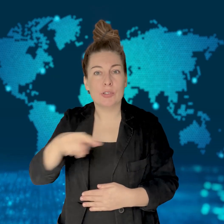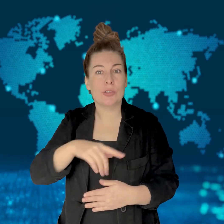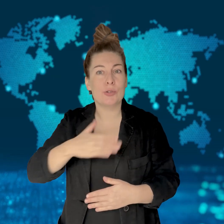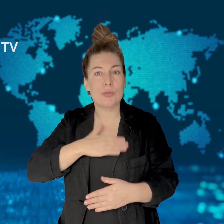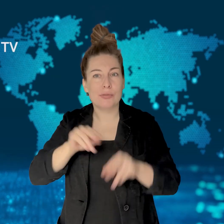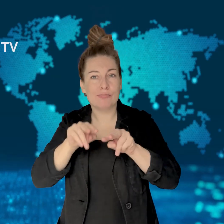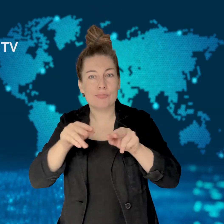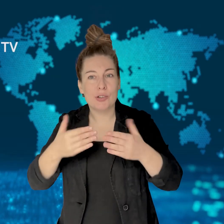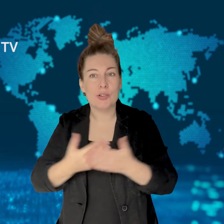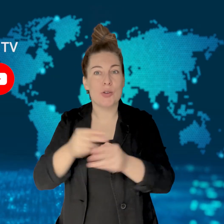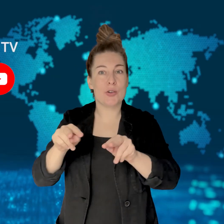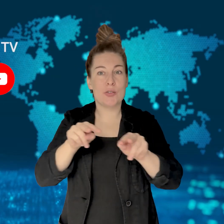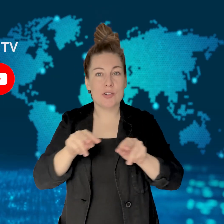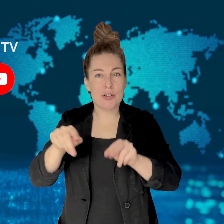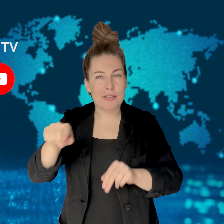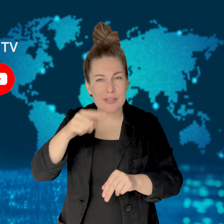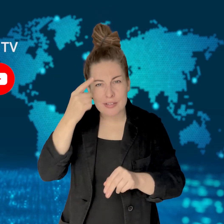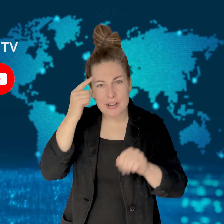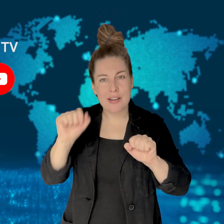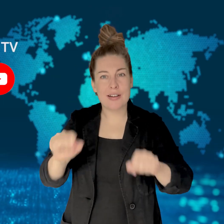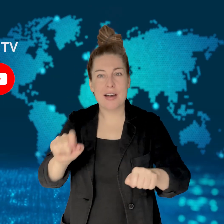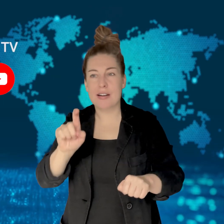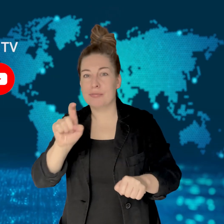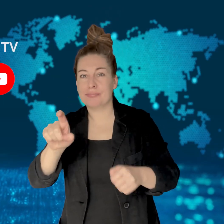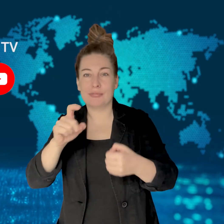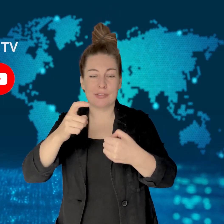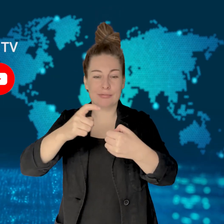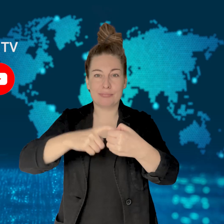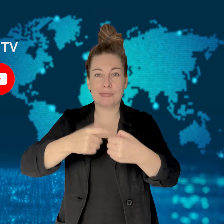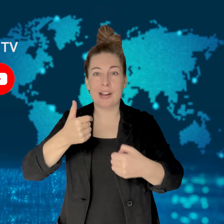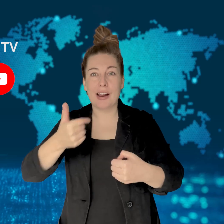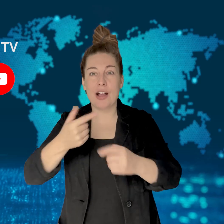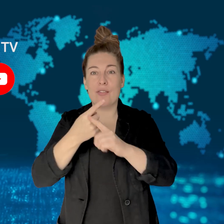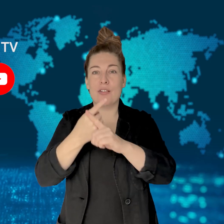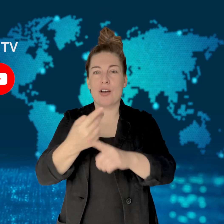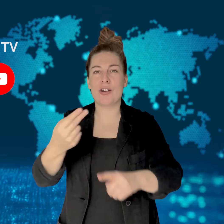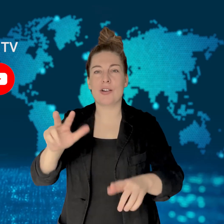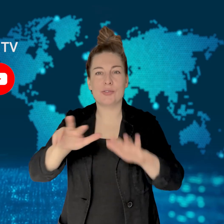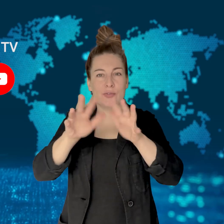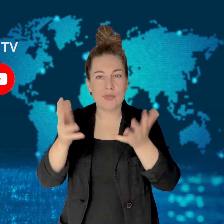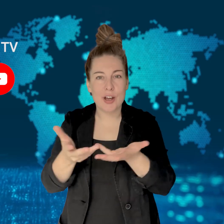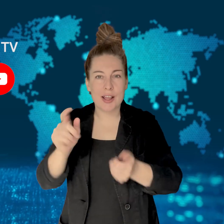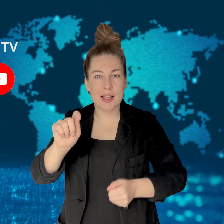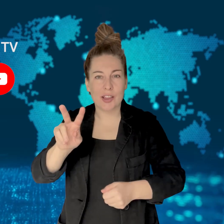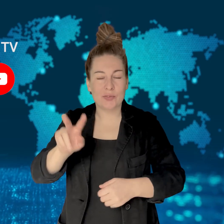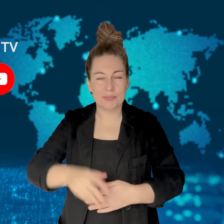Don't forget to subscribe, like, and follow H3 World TV to get new video updates!